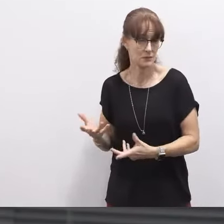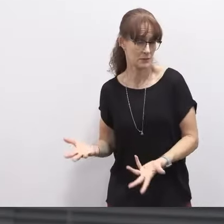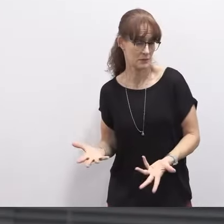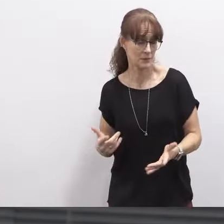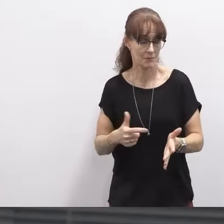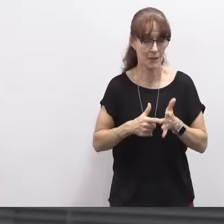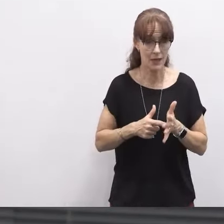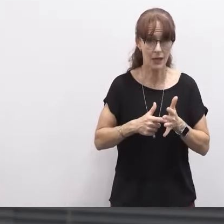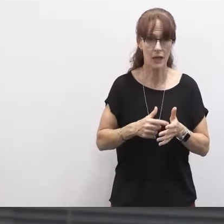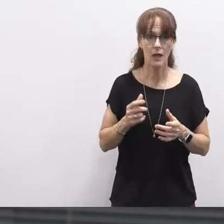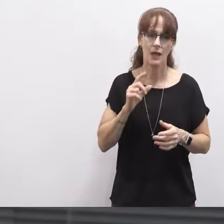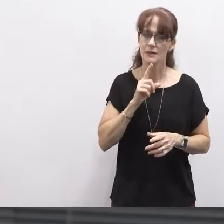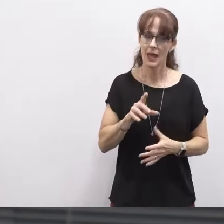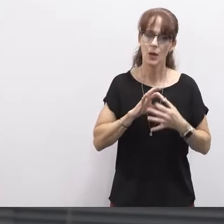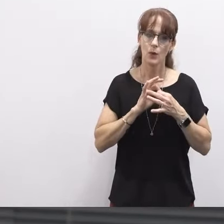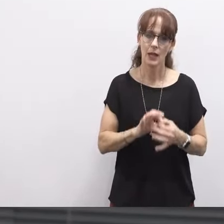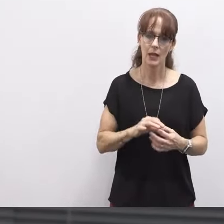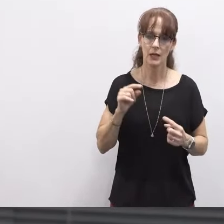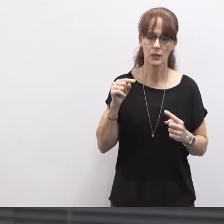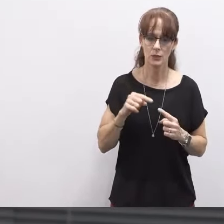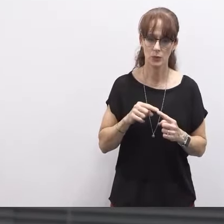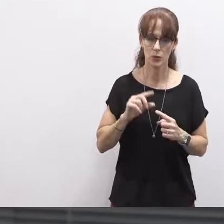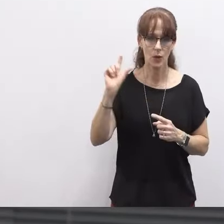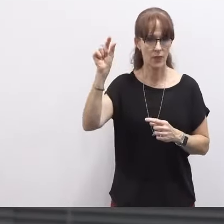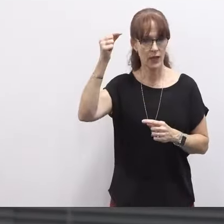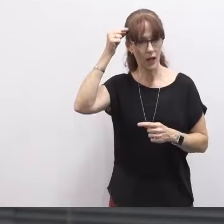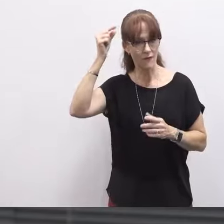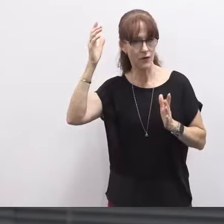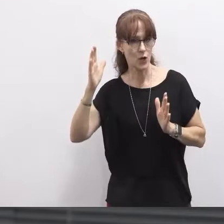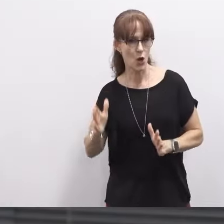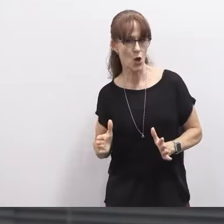And is that related to the governor's mandate?